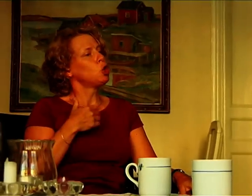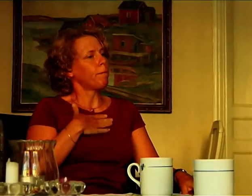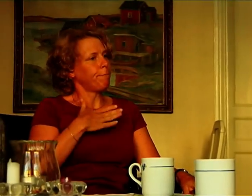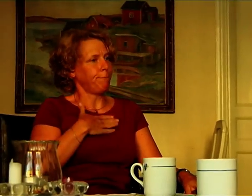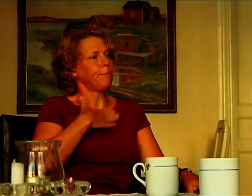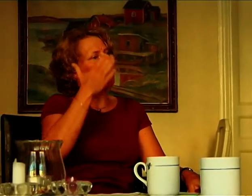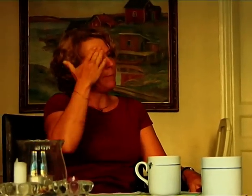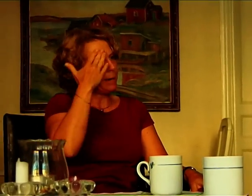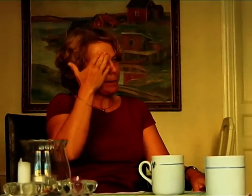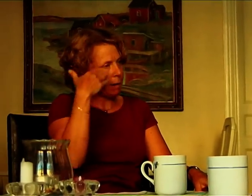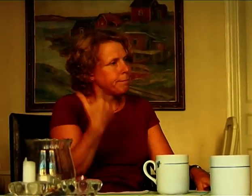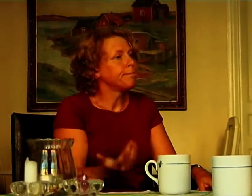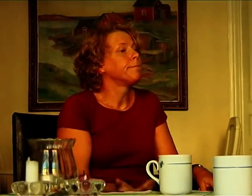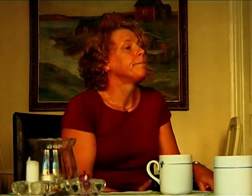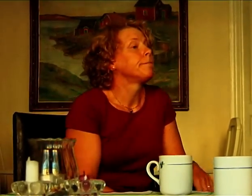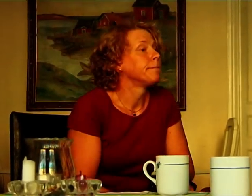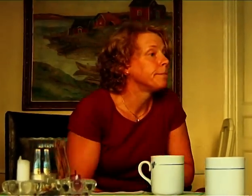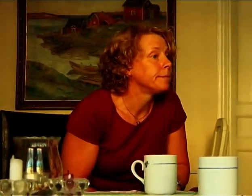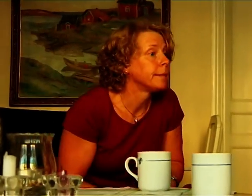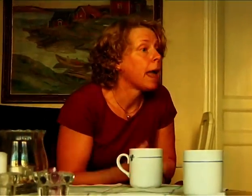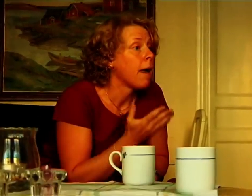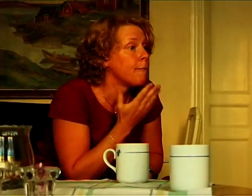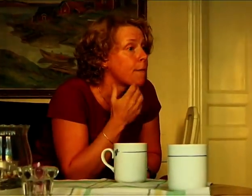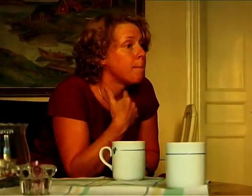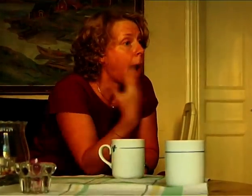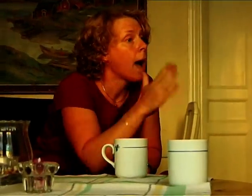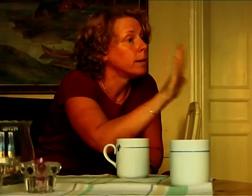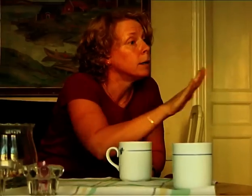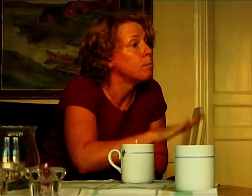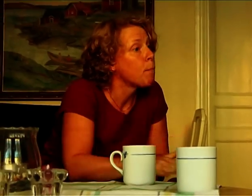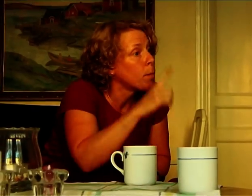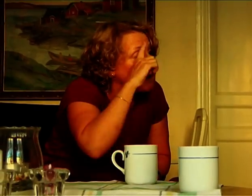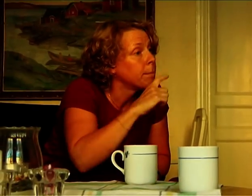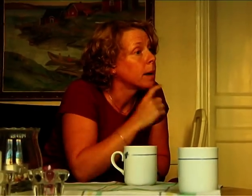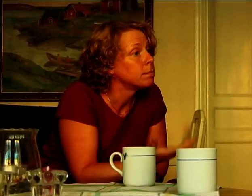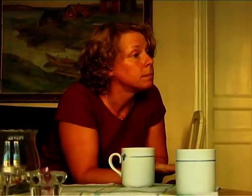I want to know who are the father of your child?